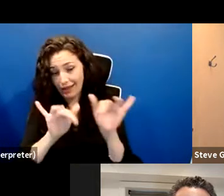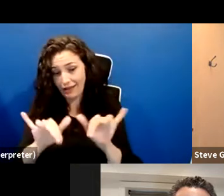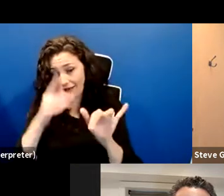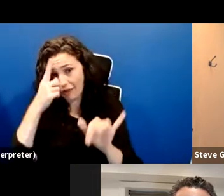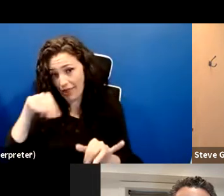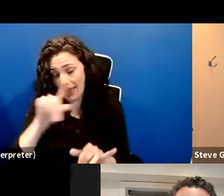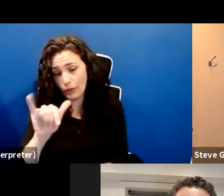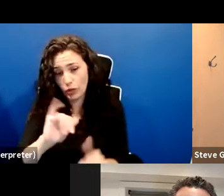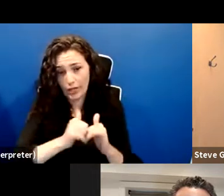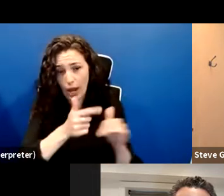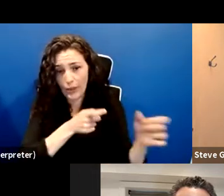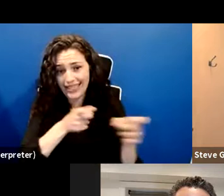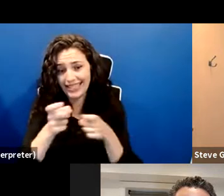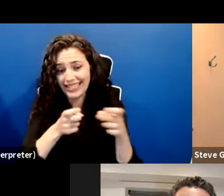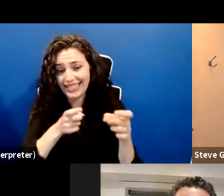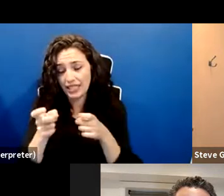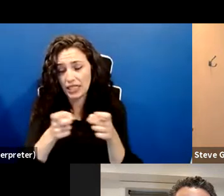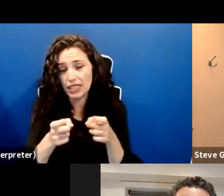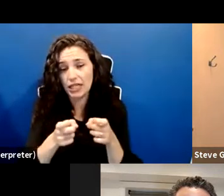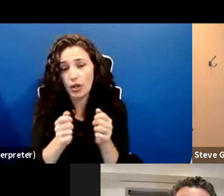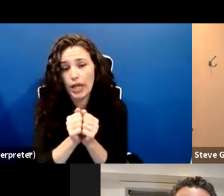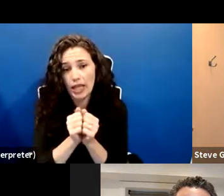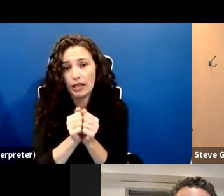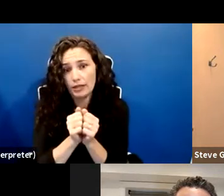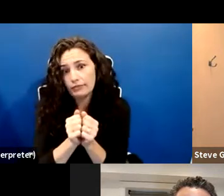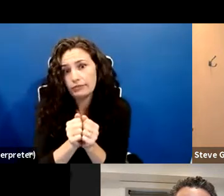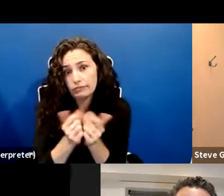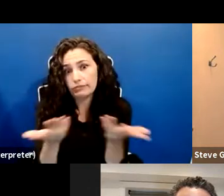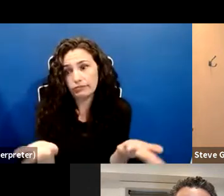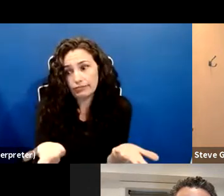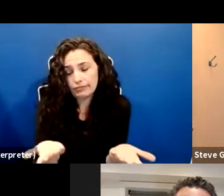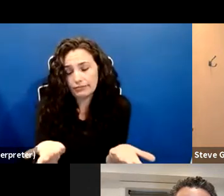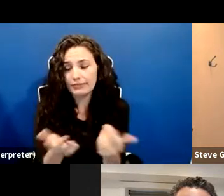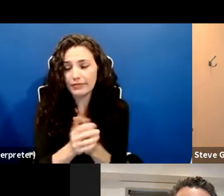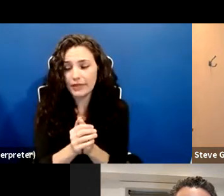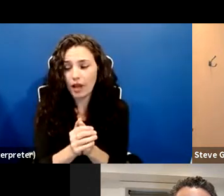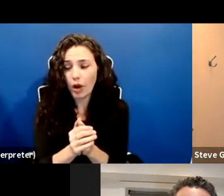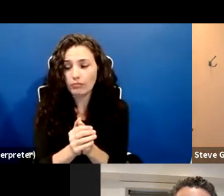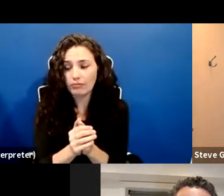they're dealing with their, the way they're in the hospital.